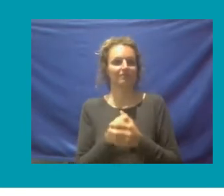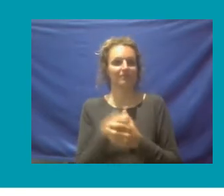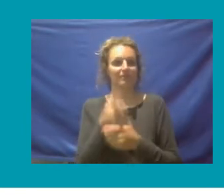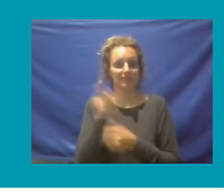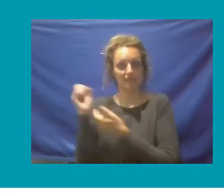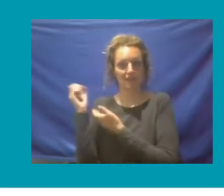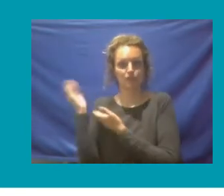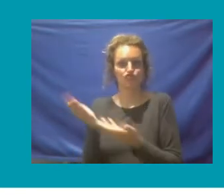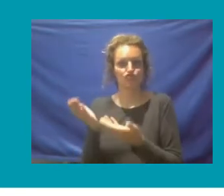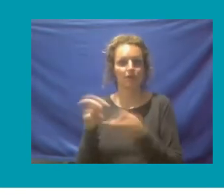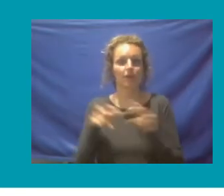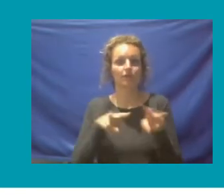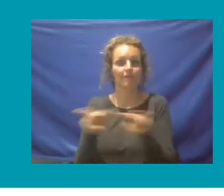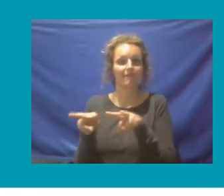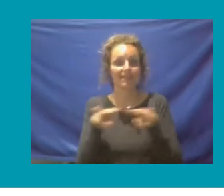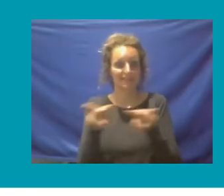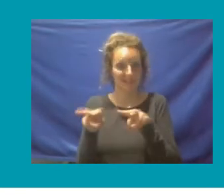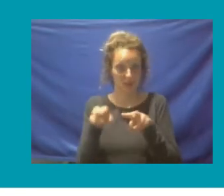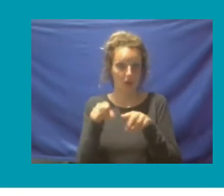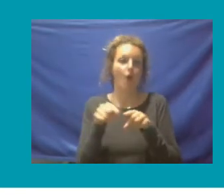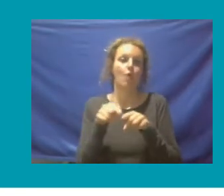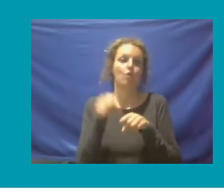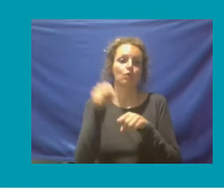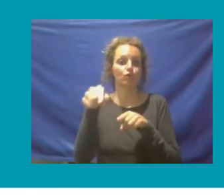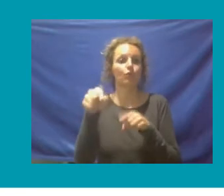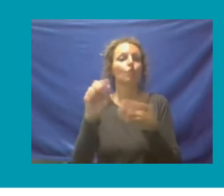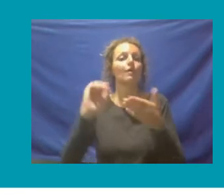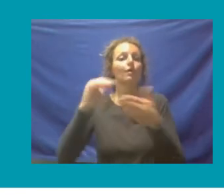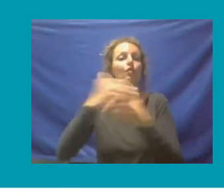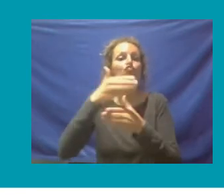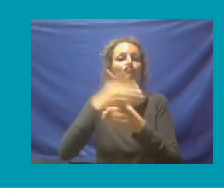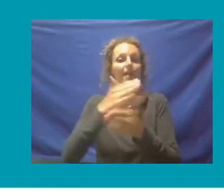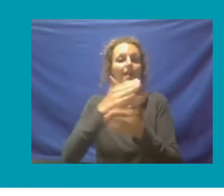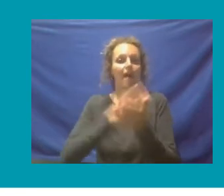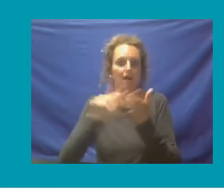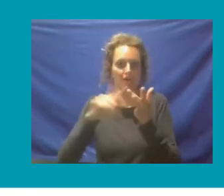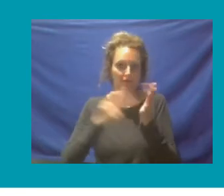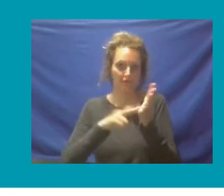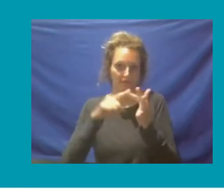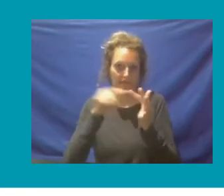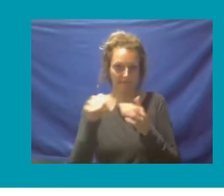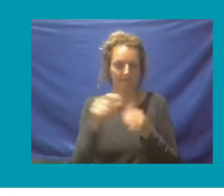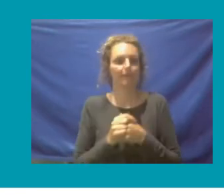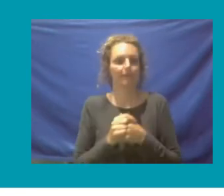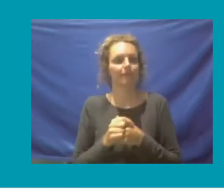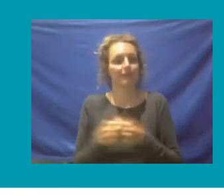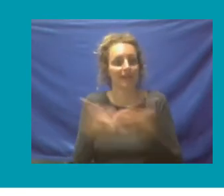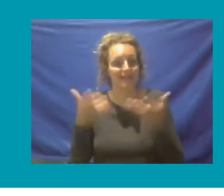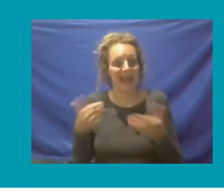the the career hive and I am joined now by the genius behind the Hive.